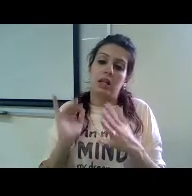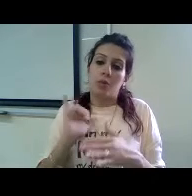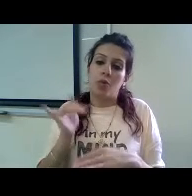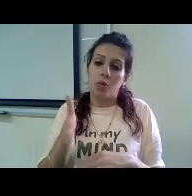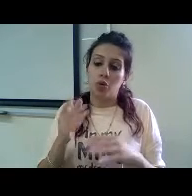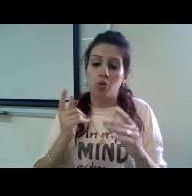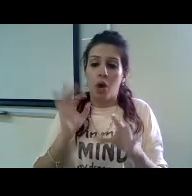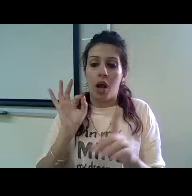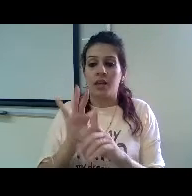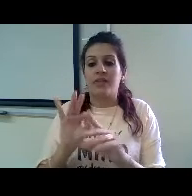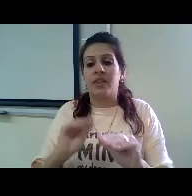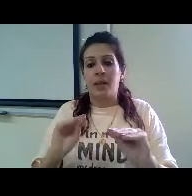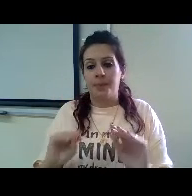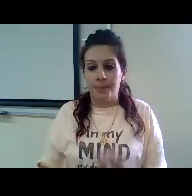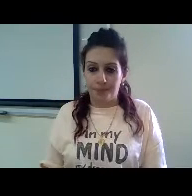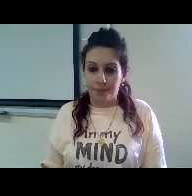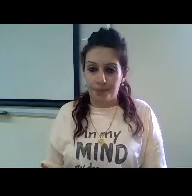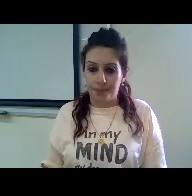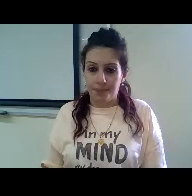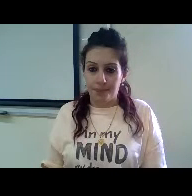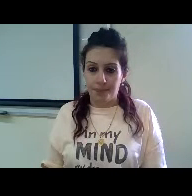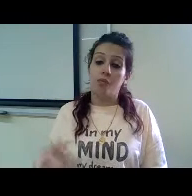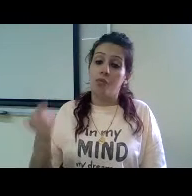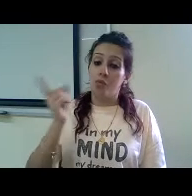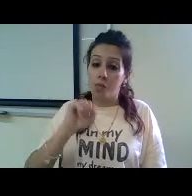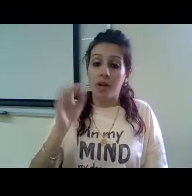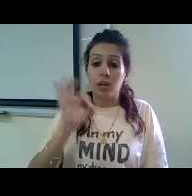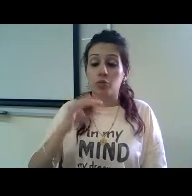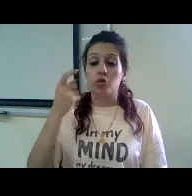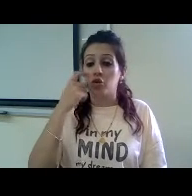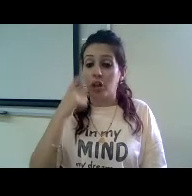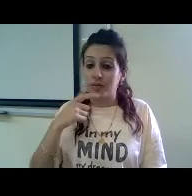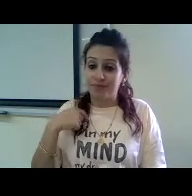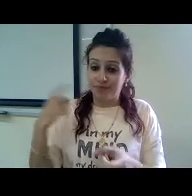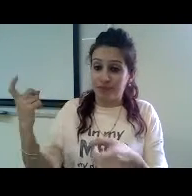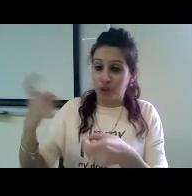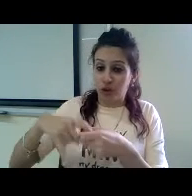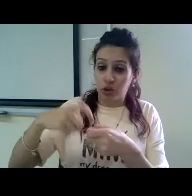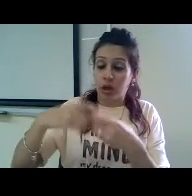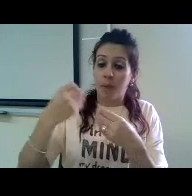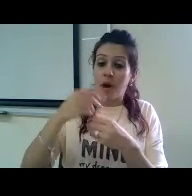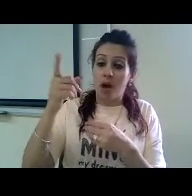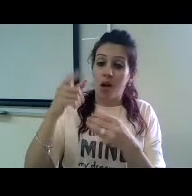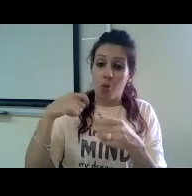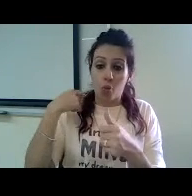Also, it develops the capacity of supervisors in the directorates of the Ministry of Education working in the field,